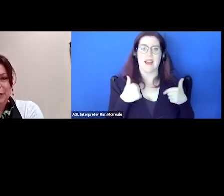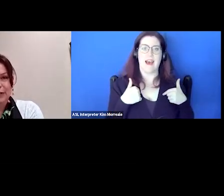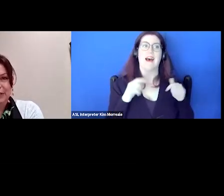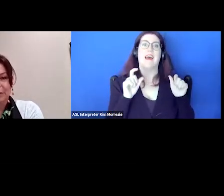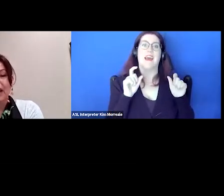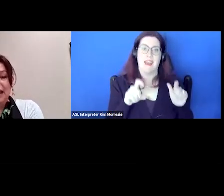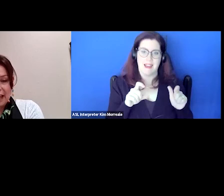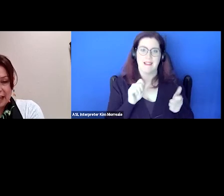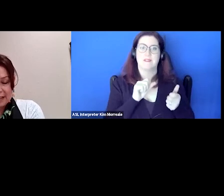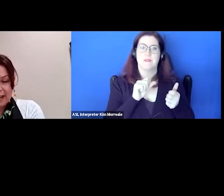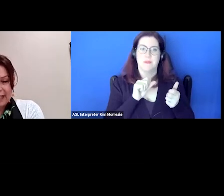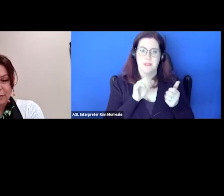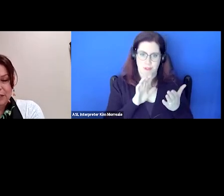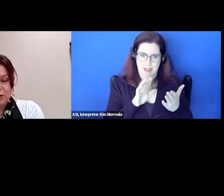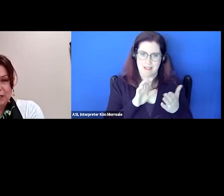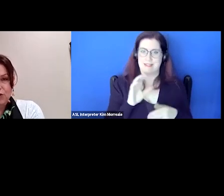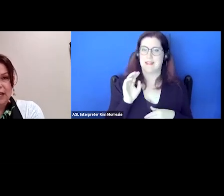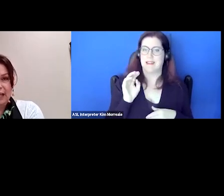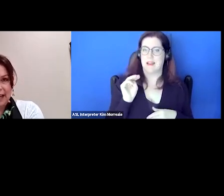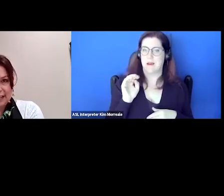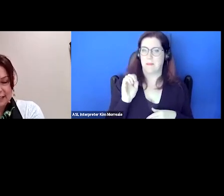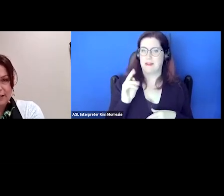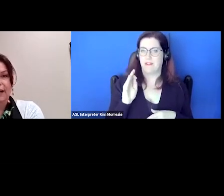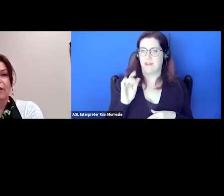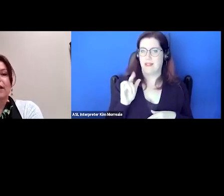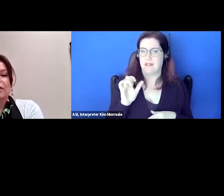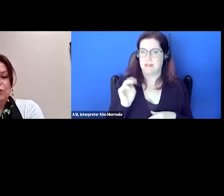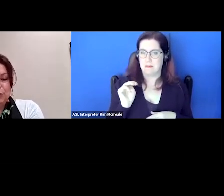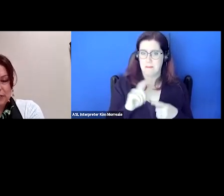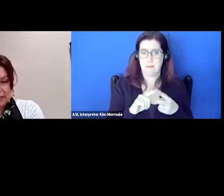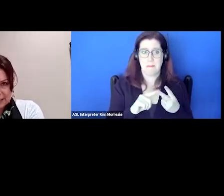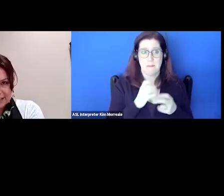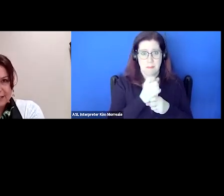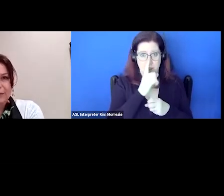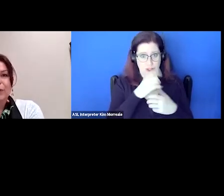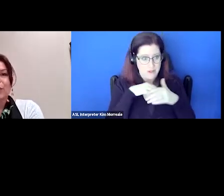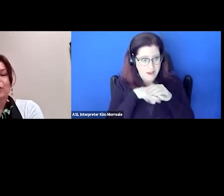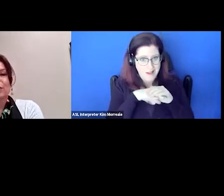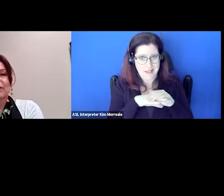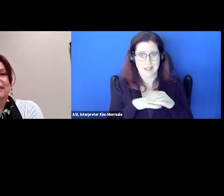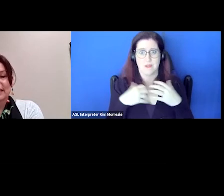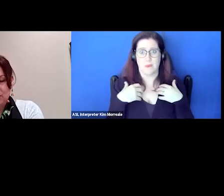the materialism and I had to make sure that she had access care, she was consistent with services